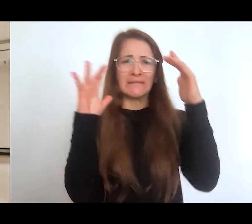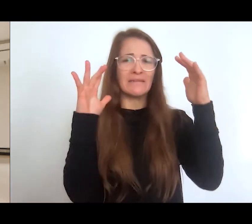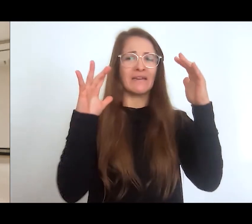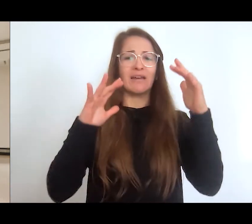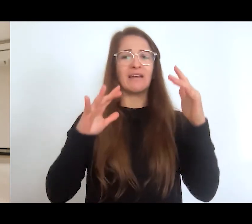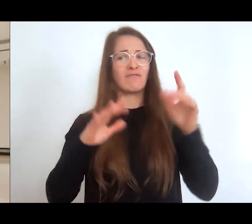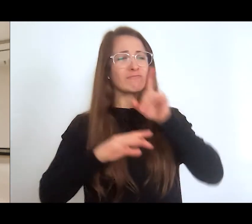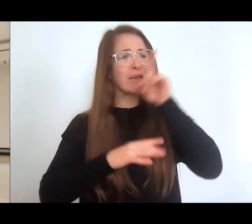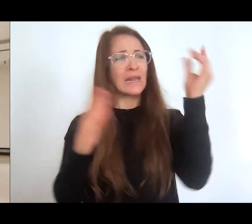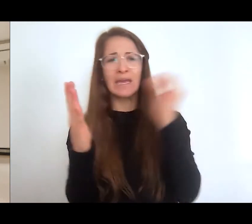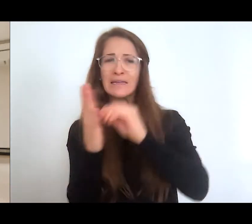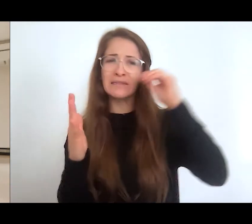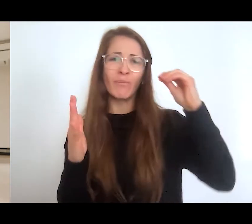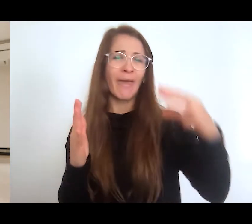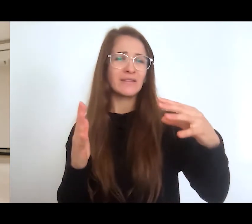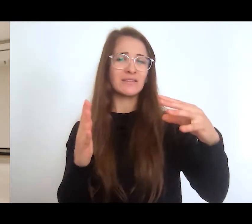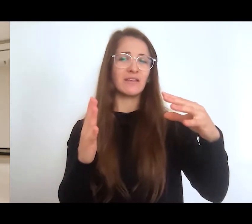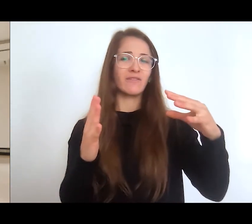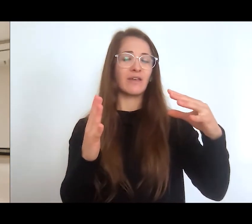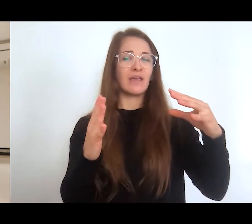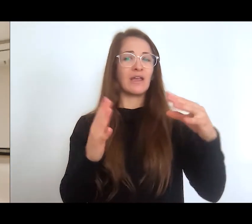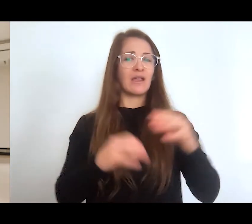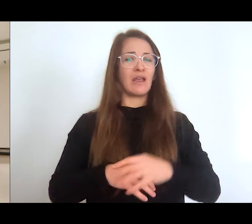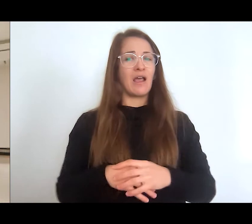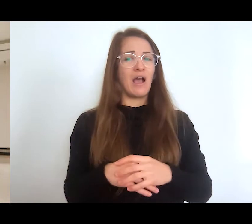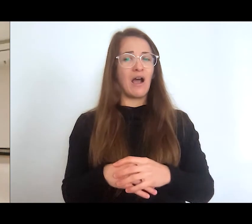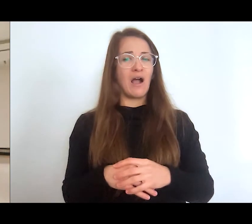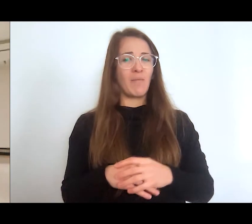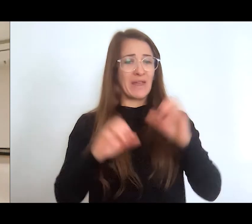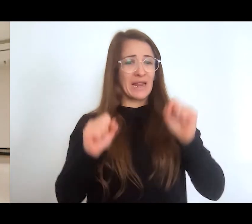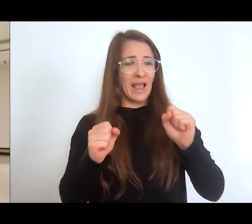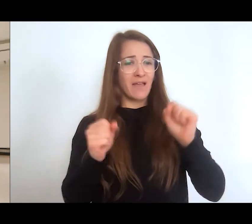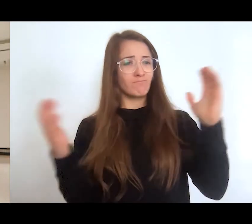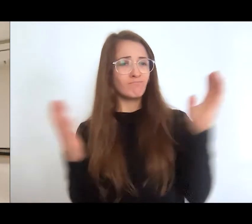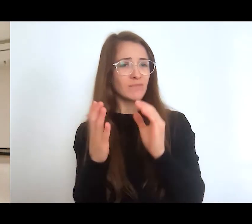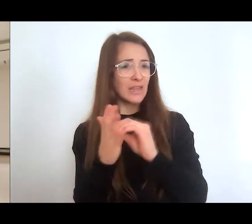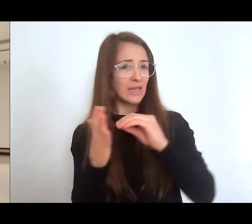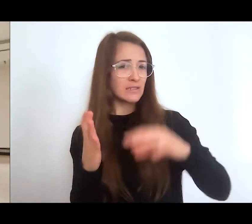PLACES WHERE YOU CAN GET FOOD.